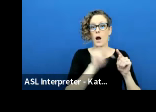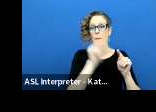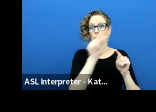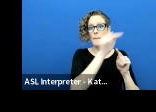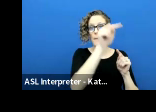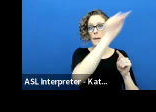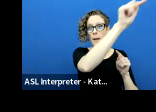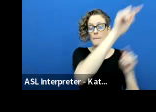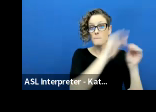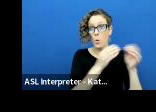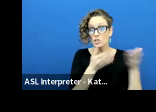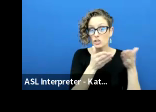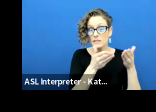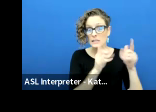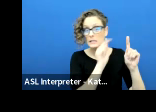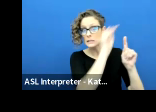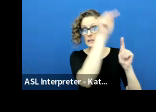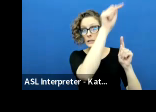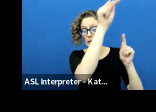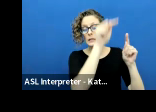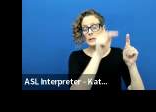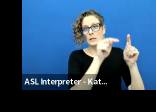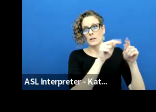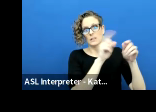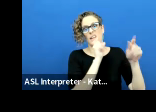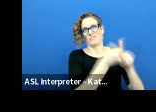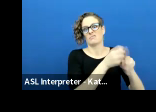sitting in the cloud it becomes an issue and you just have all these multiple points to failure